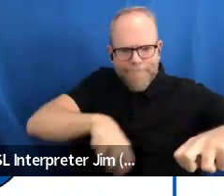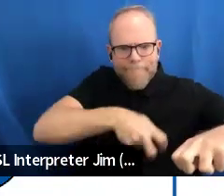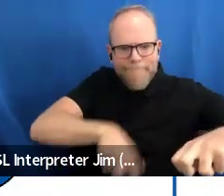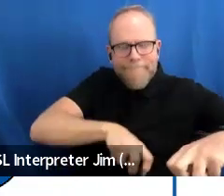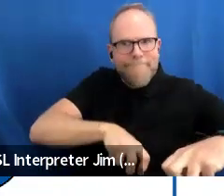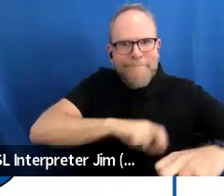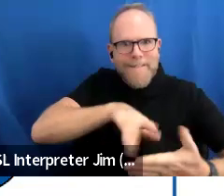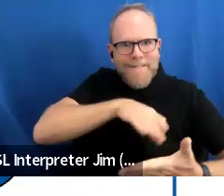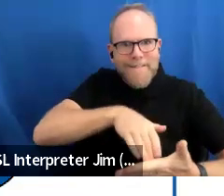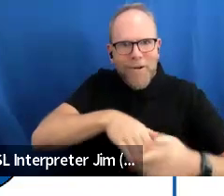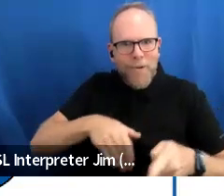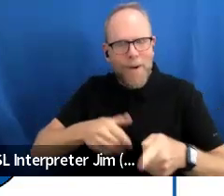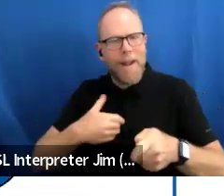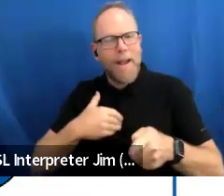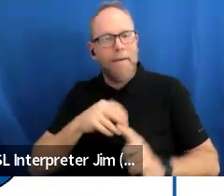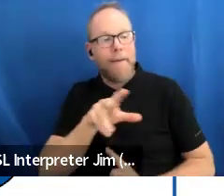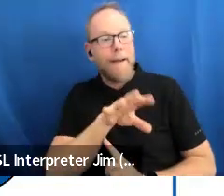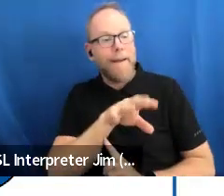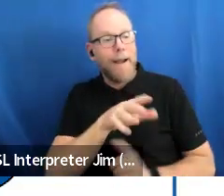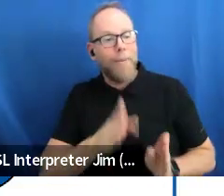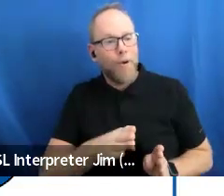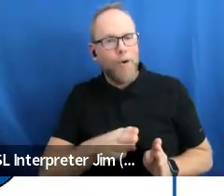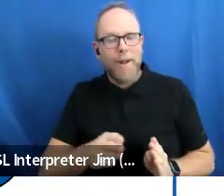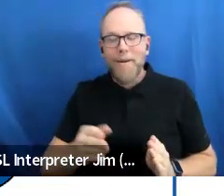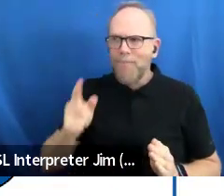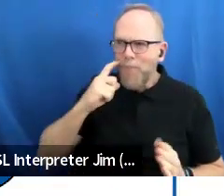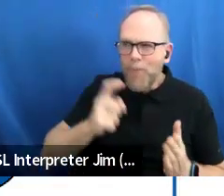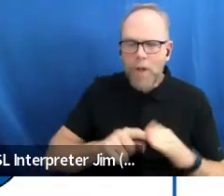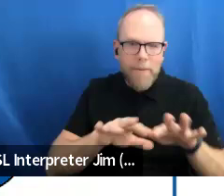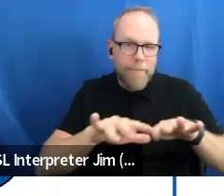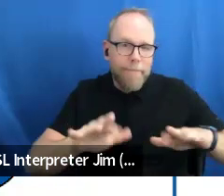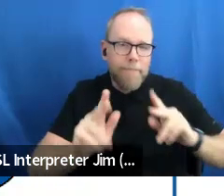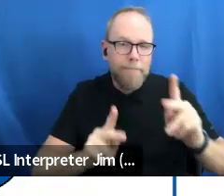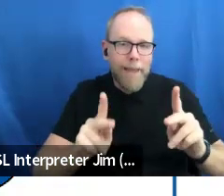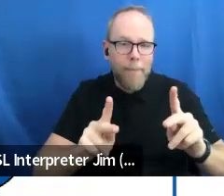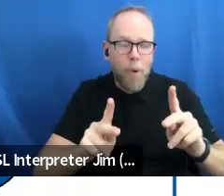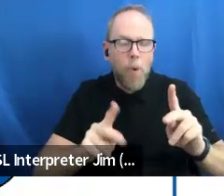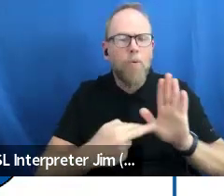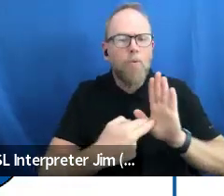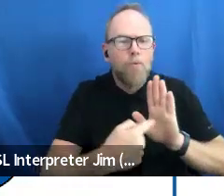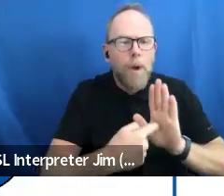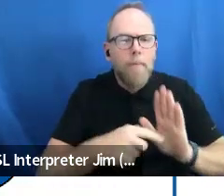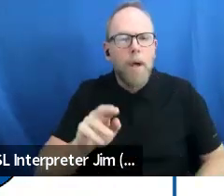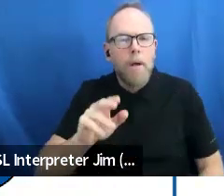And it's kind of a wide array of people like racially that are listening to the speaker in